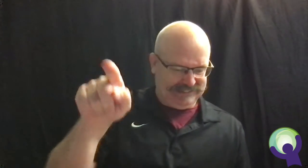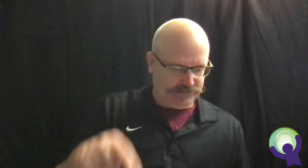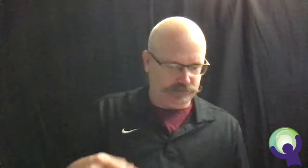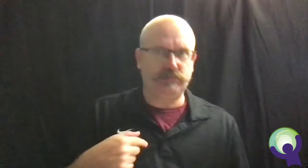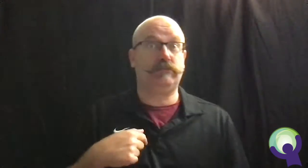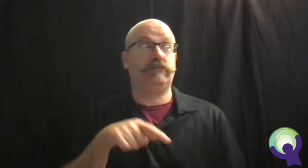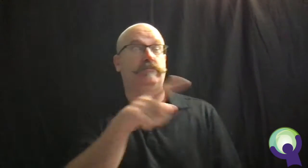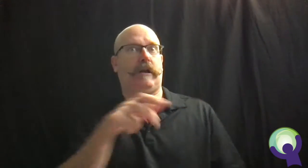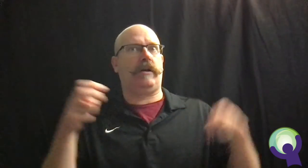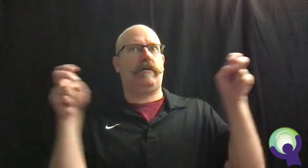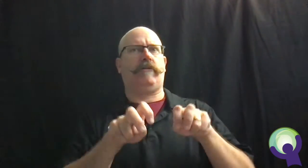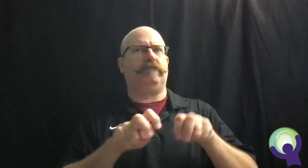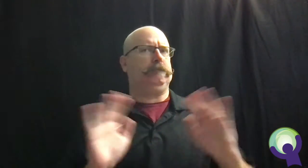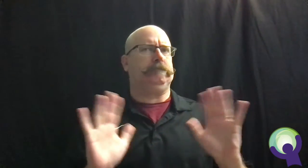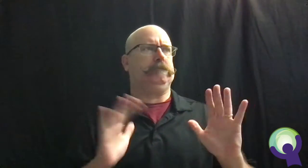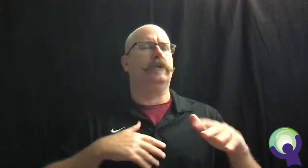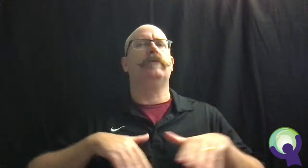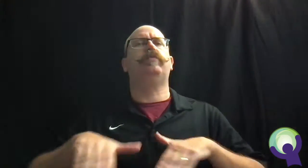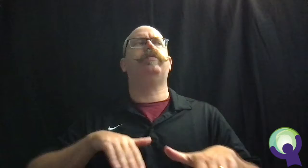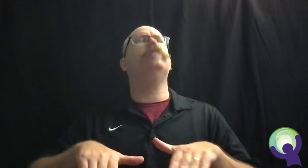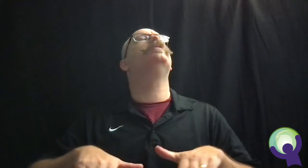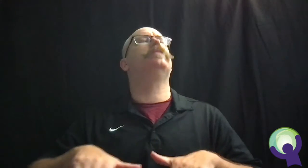and Mars Man. We don't sit together.